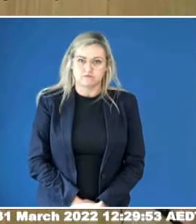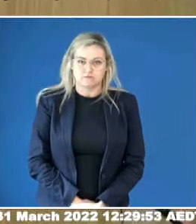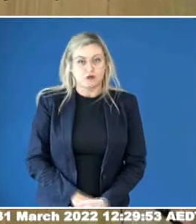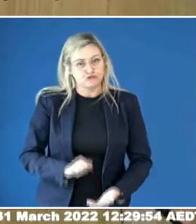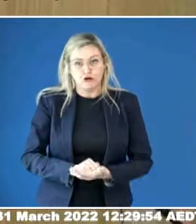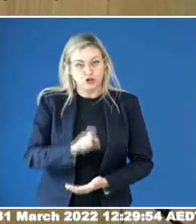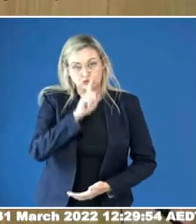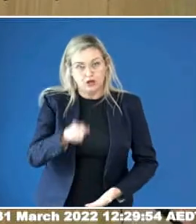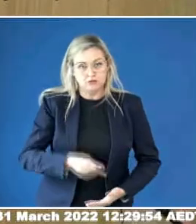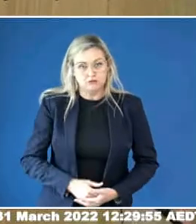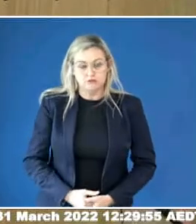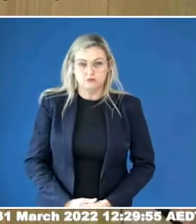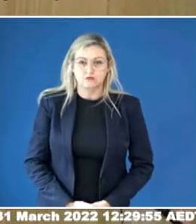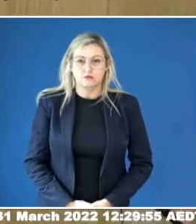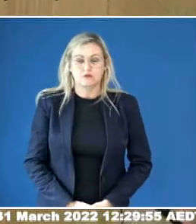So can you just, please, assist me once again.